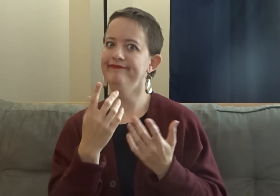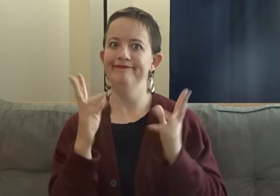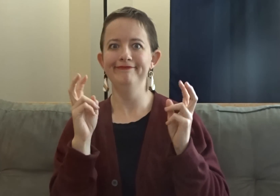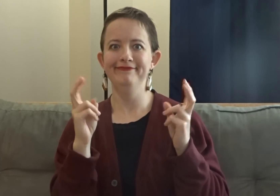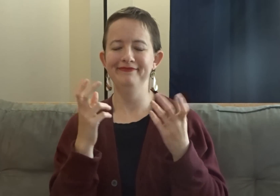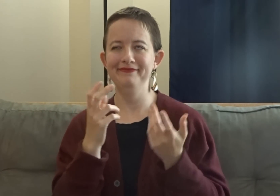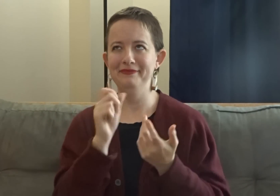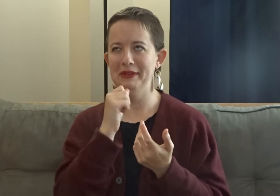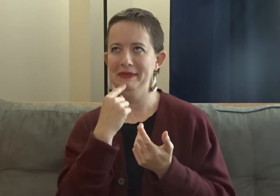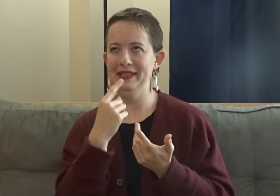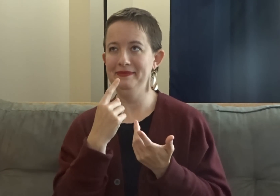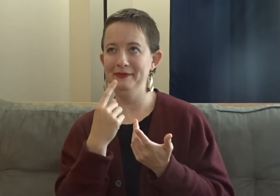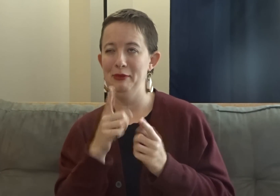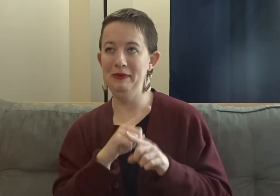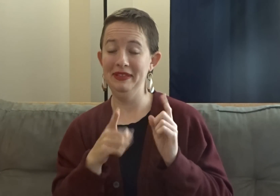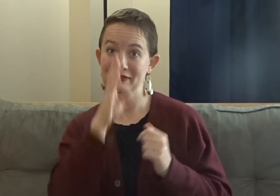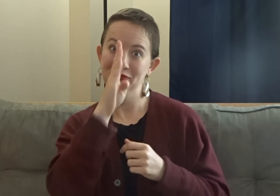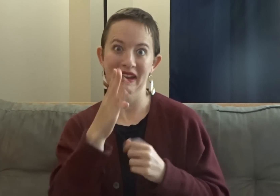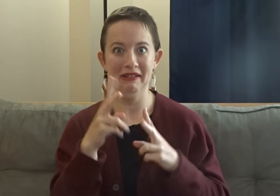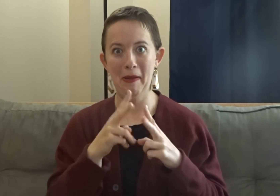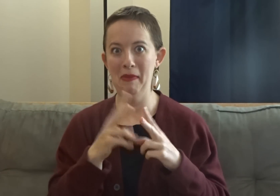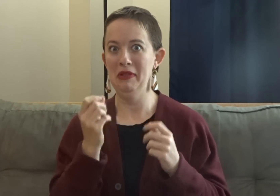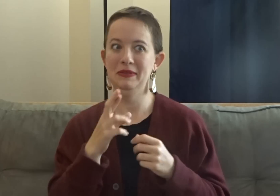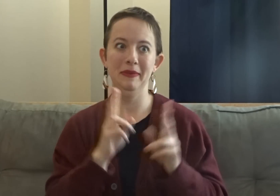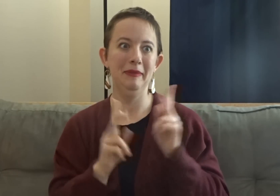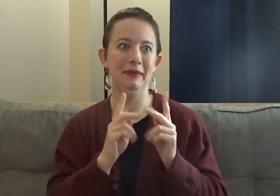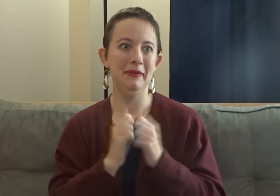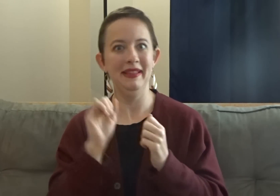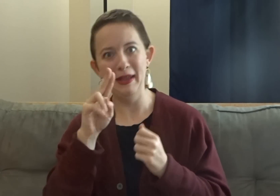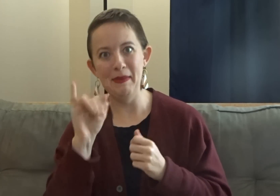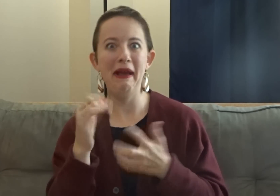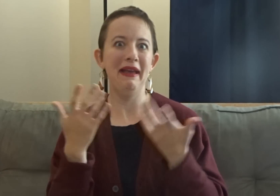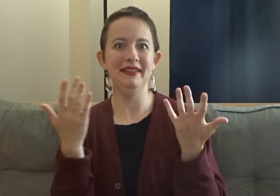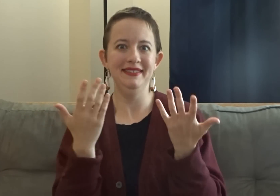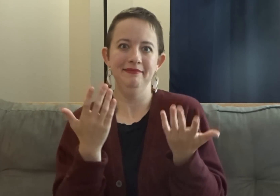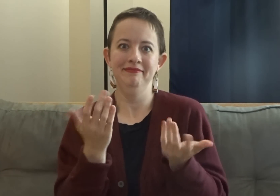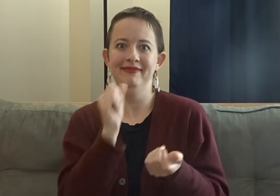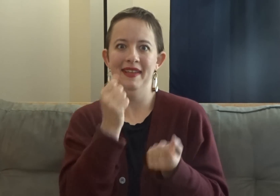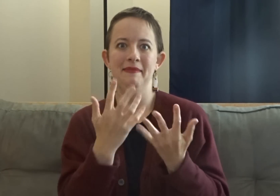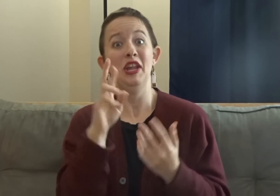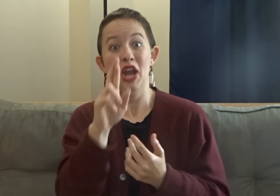But not a lot of people... I don't want to say this like inappropriate... most like straight couples or other people are just doing like IUIs.